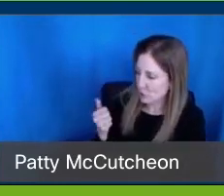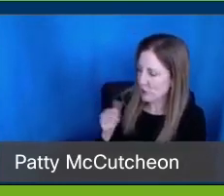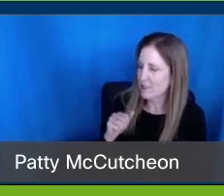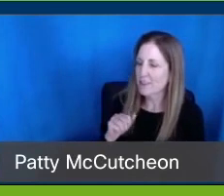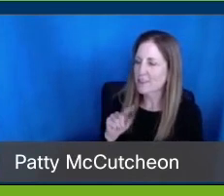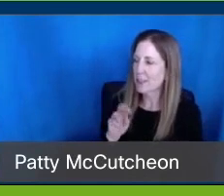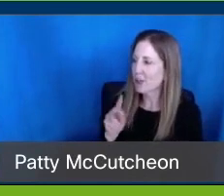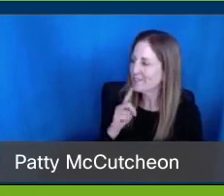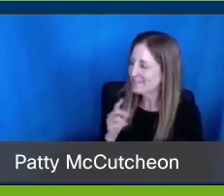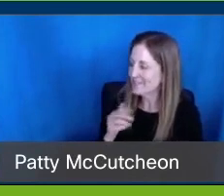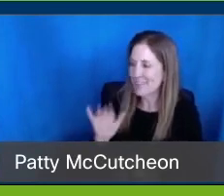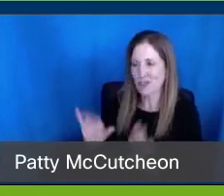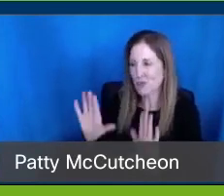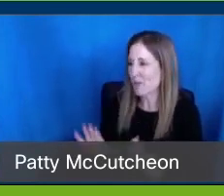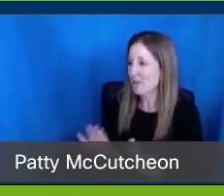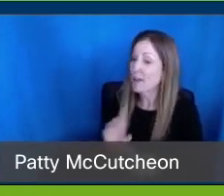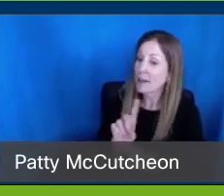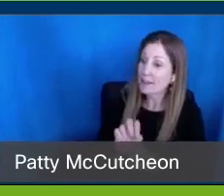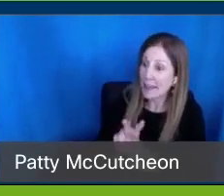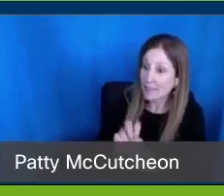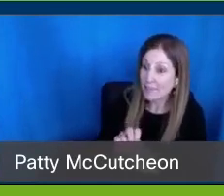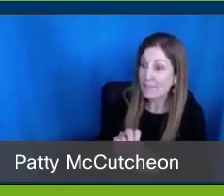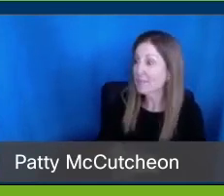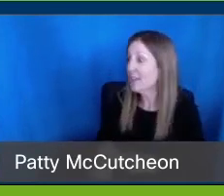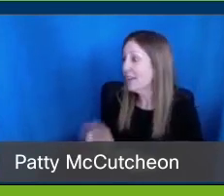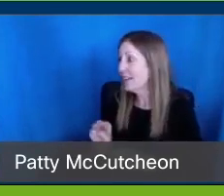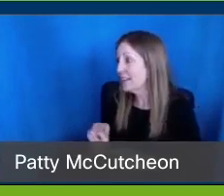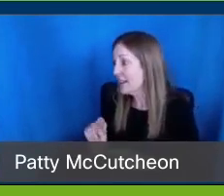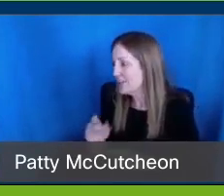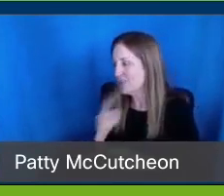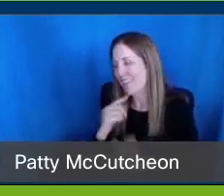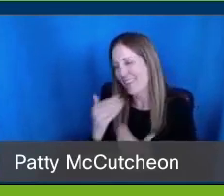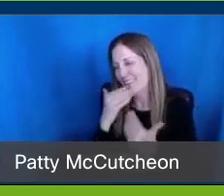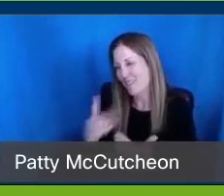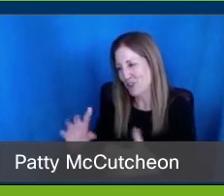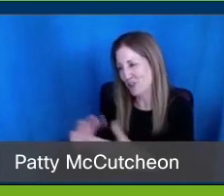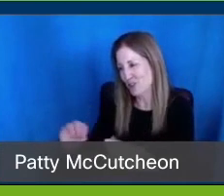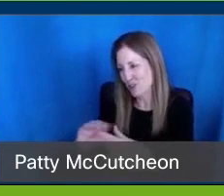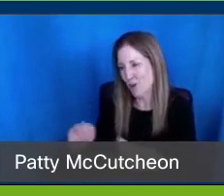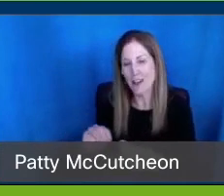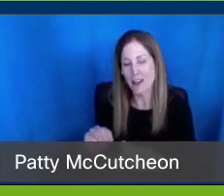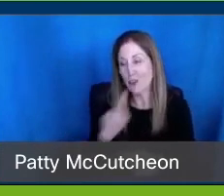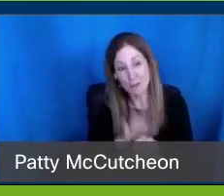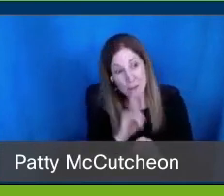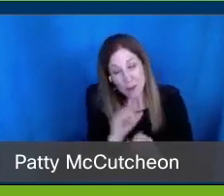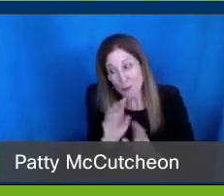thank you so much for sharing your story. The state's work on accessibility is a commitment to Minnesotans that all voices, abilities, and needs